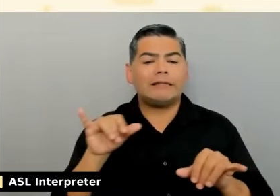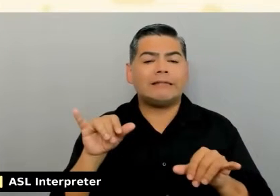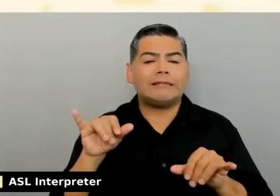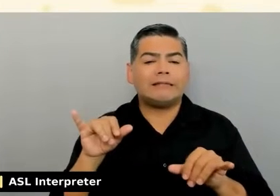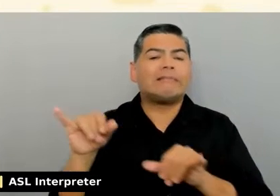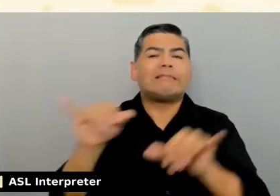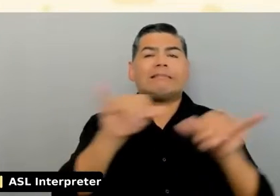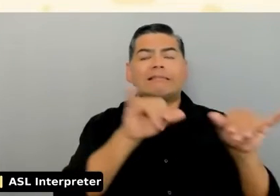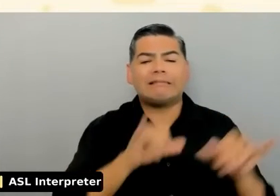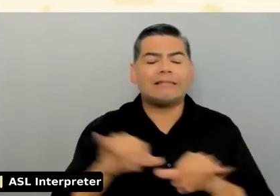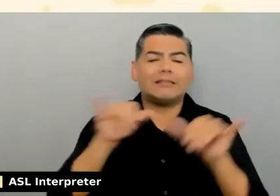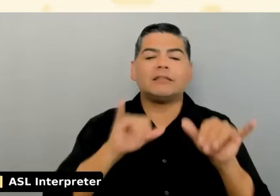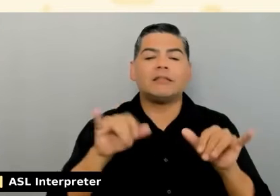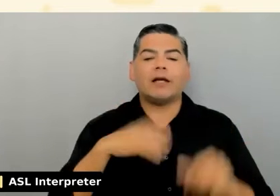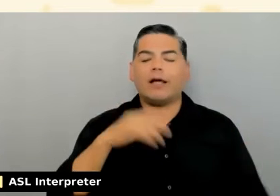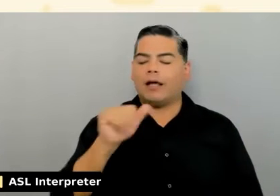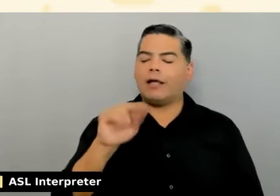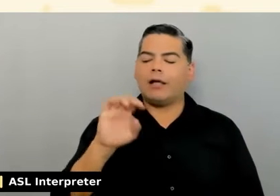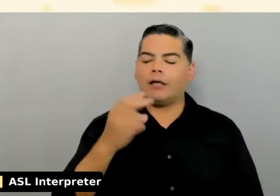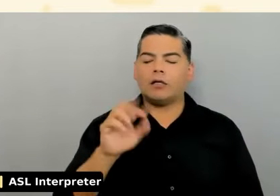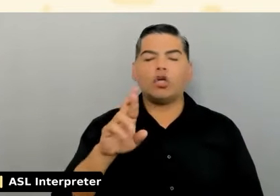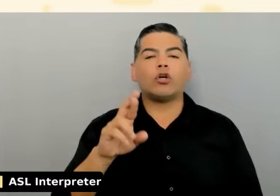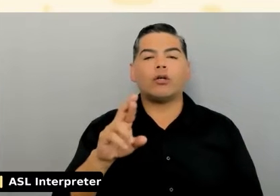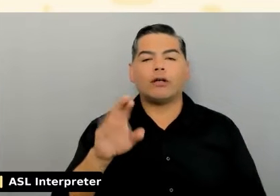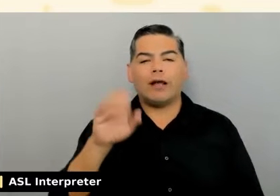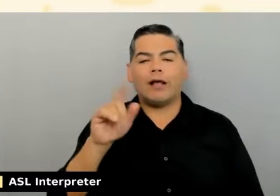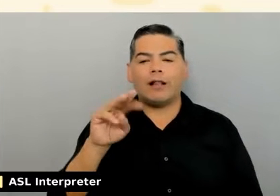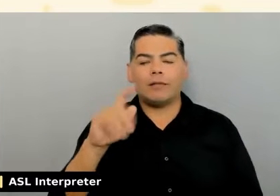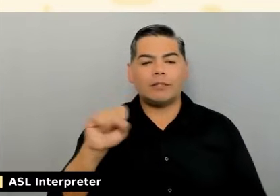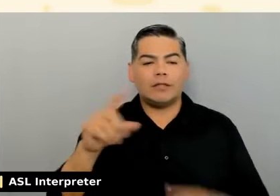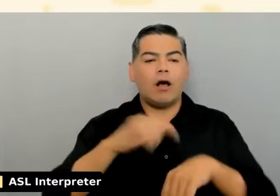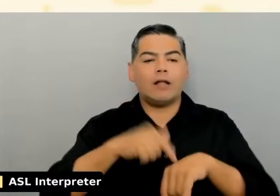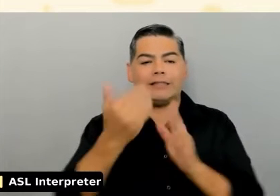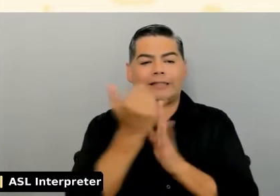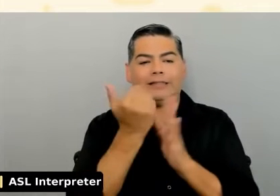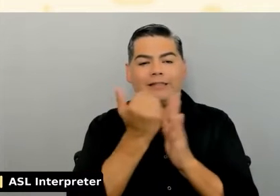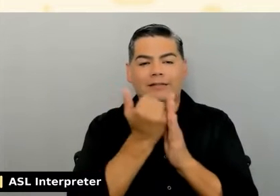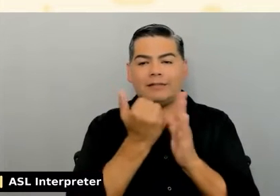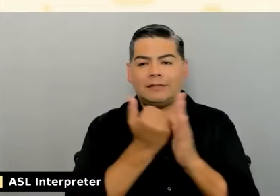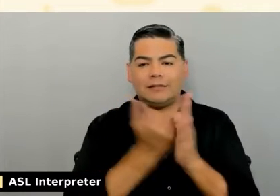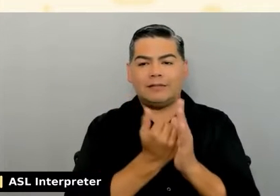which are wrapped inside an unordered list and list item markup.